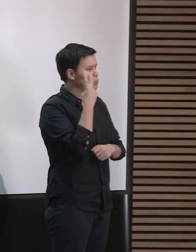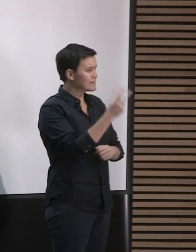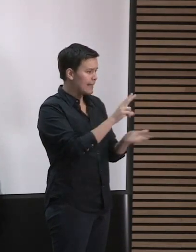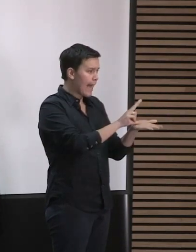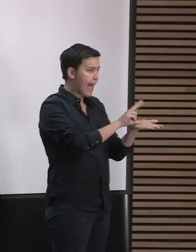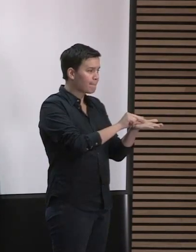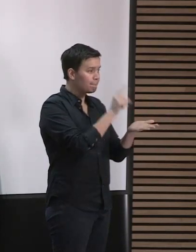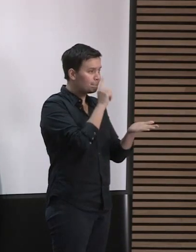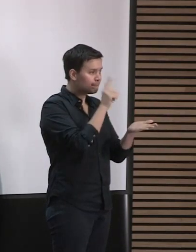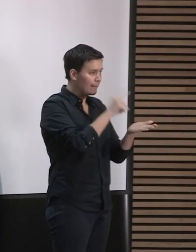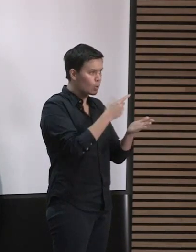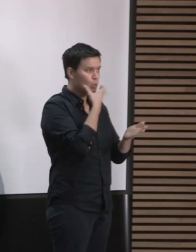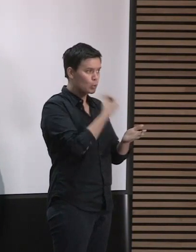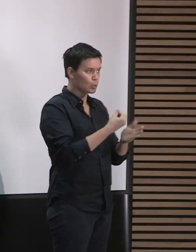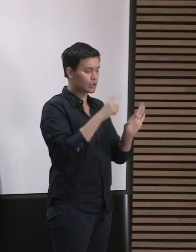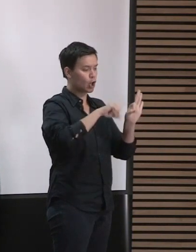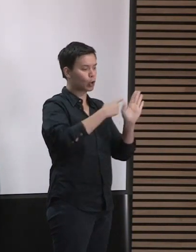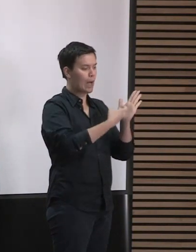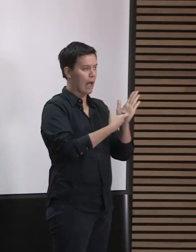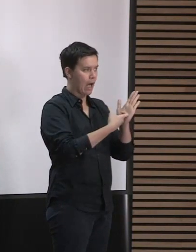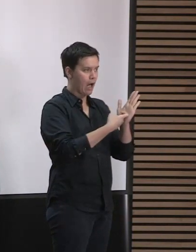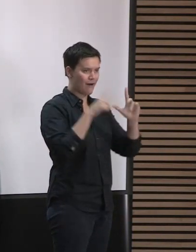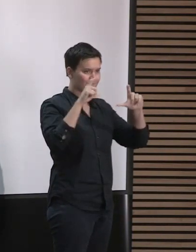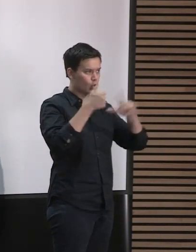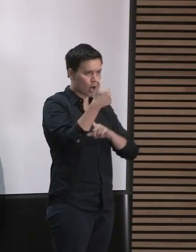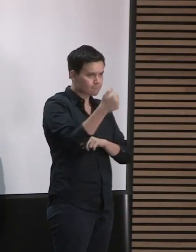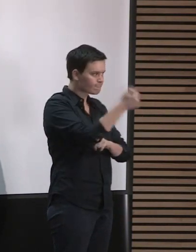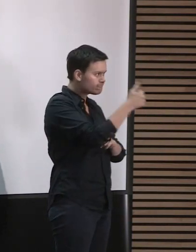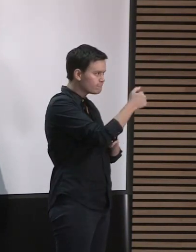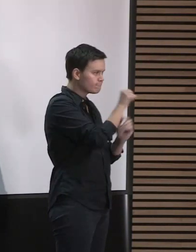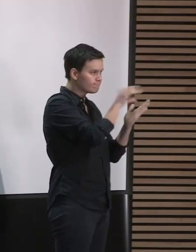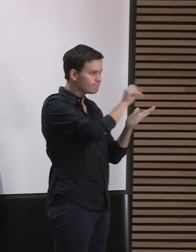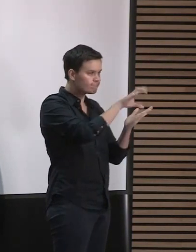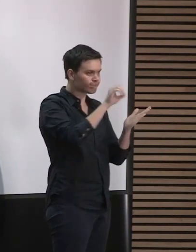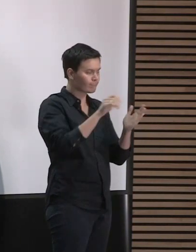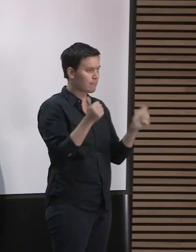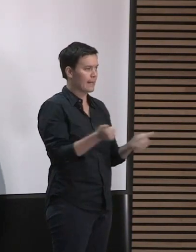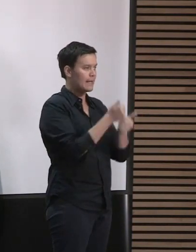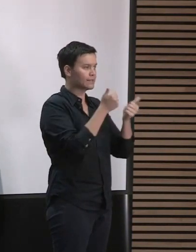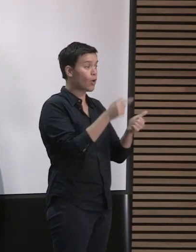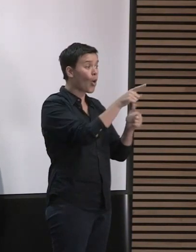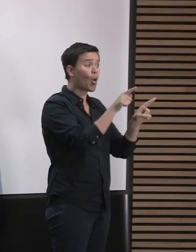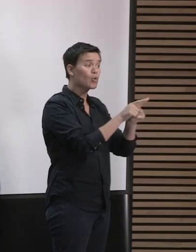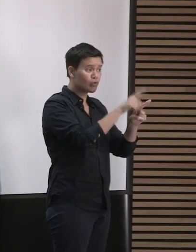users is now 1,556,138. It is great to see people using the